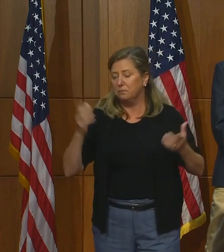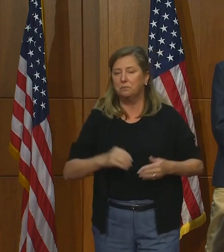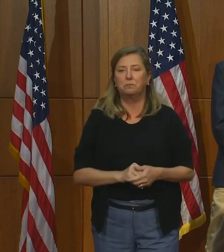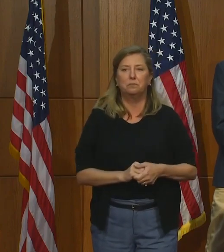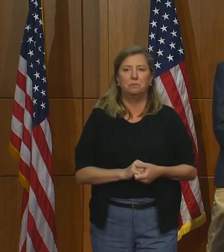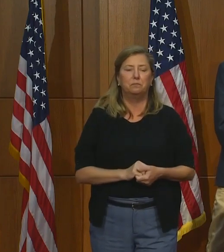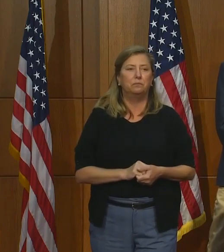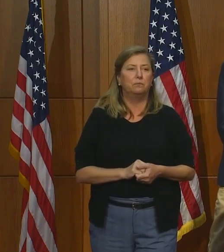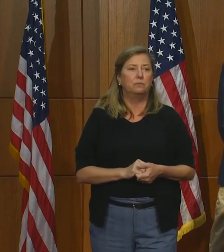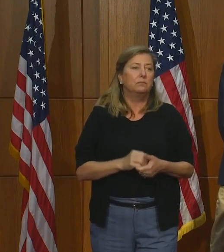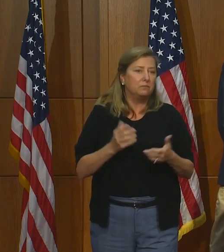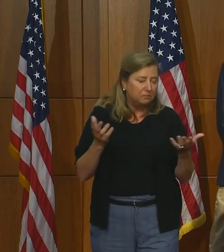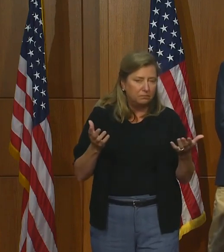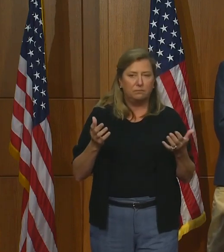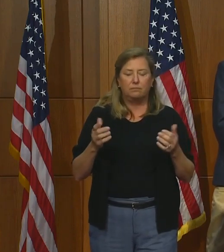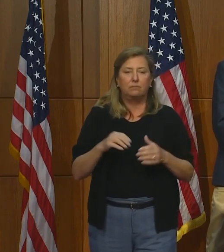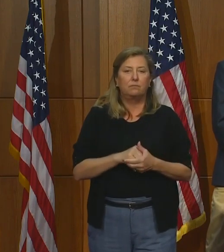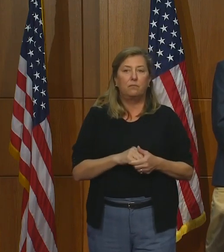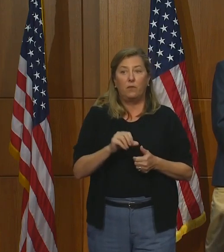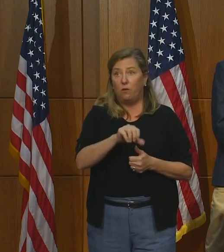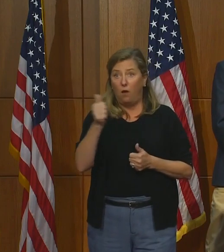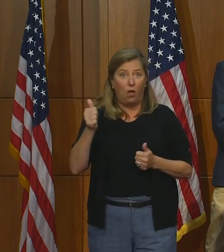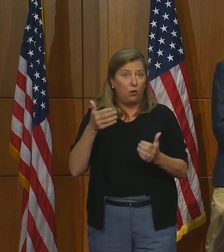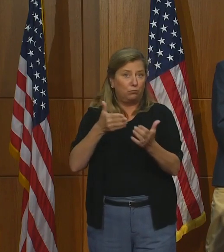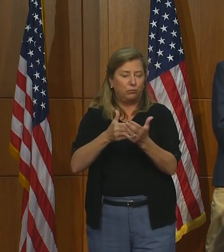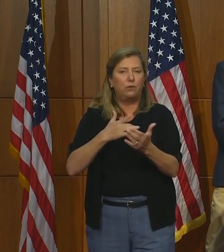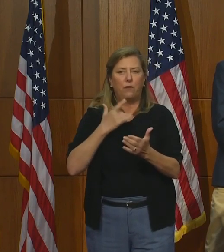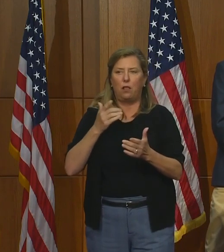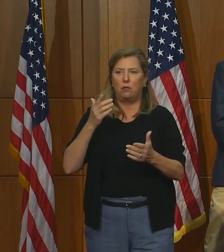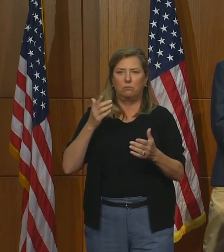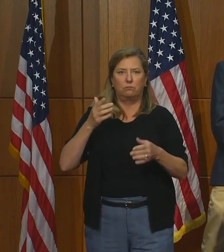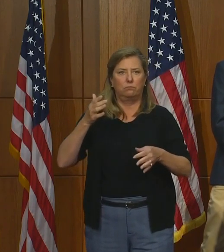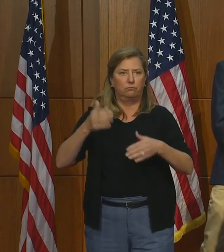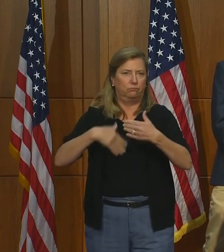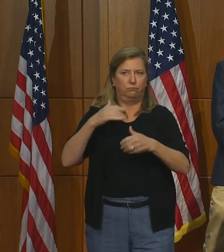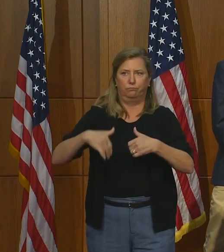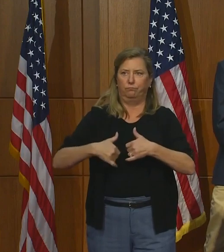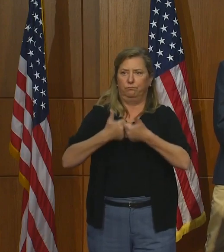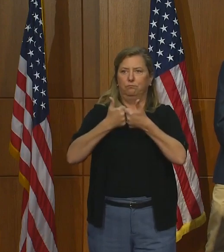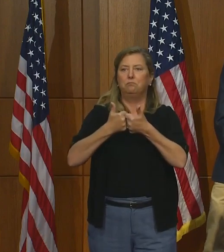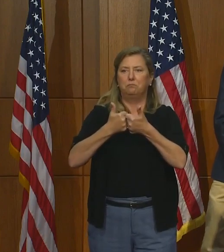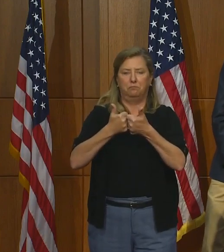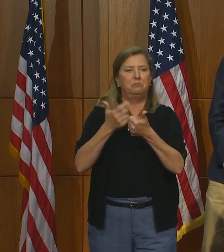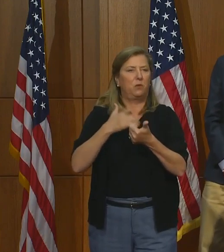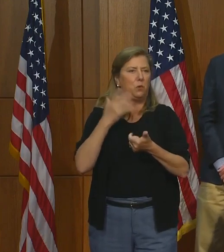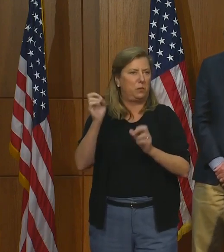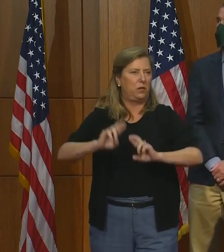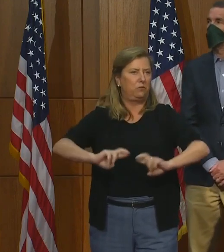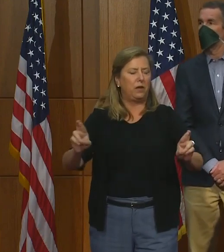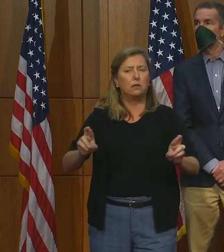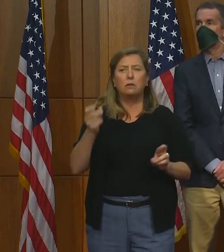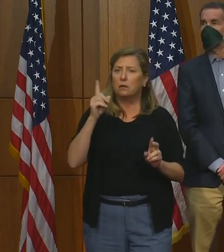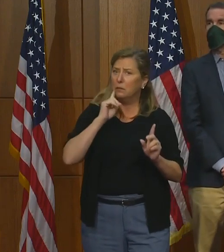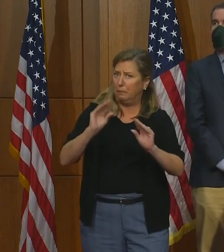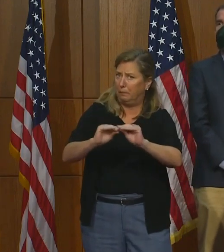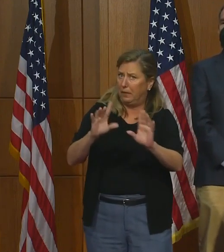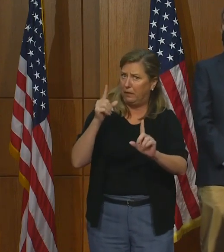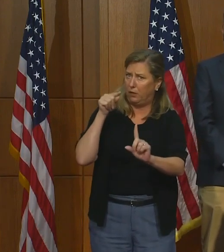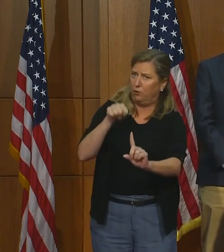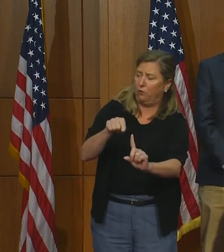ACTION SUCCESSFULLY- AS THE DAYS MIGHT COME IN ANY OTHERS.